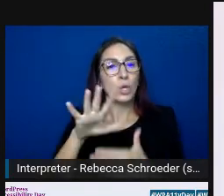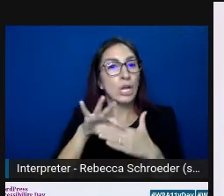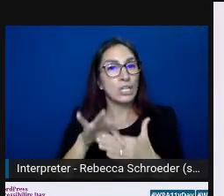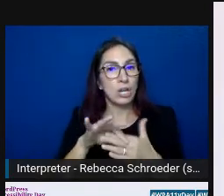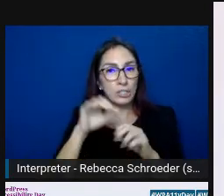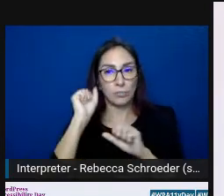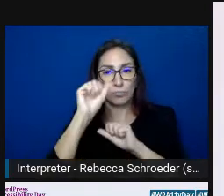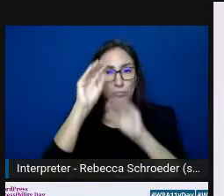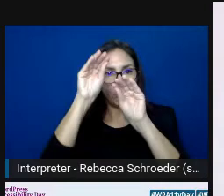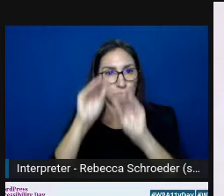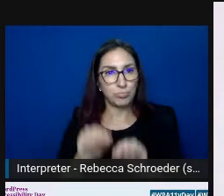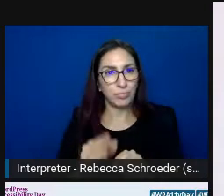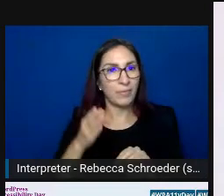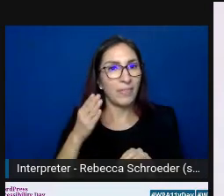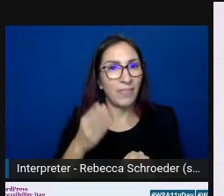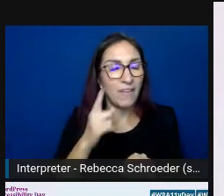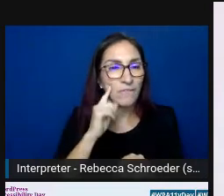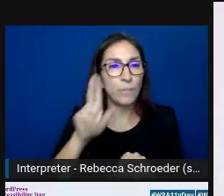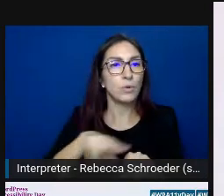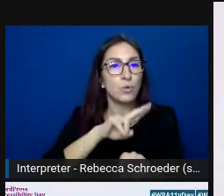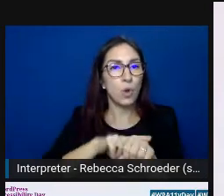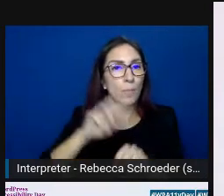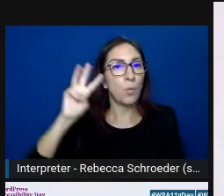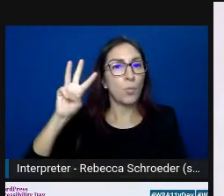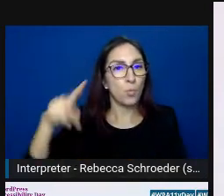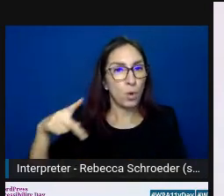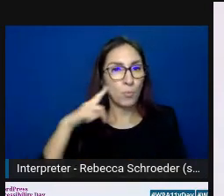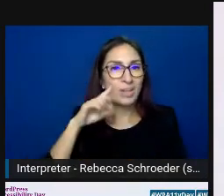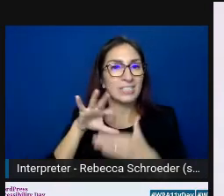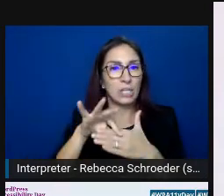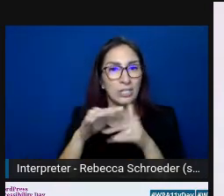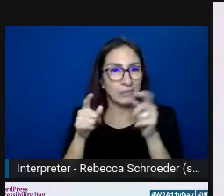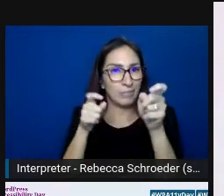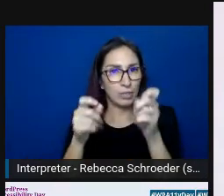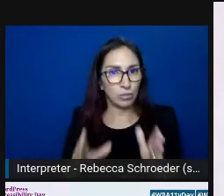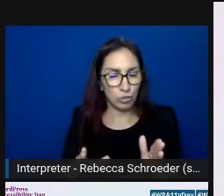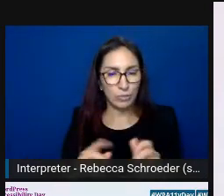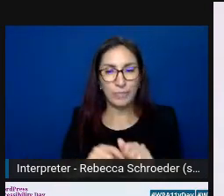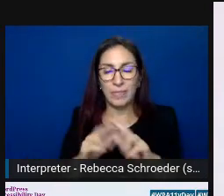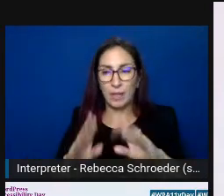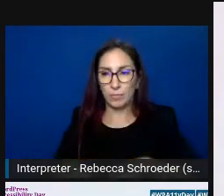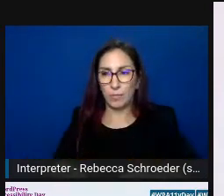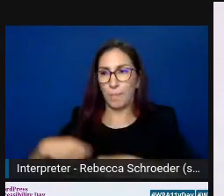content manager, and then you pull it out via REST or